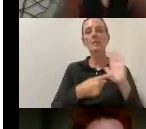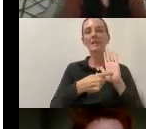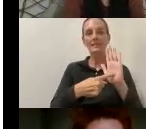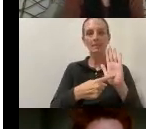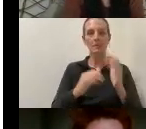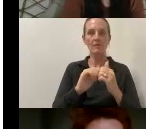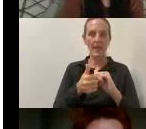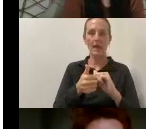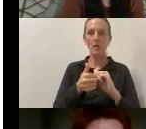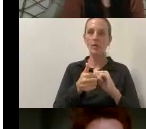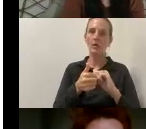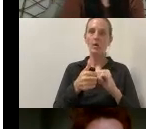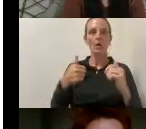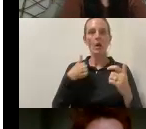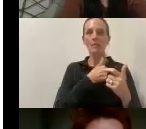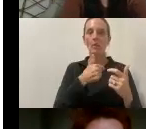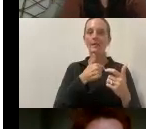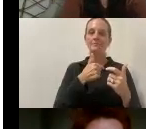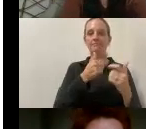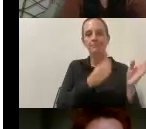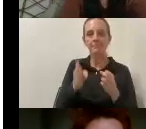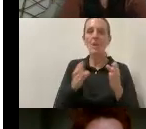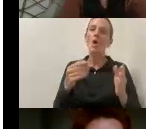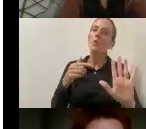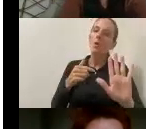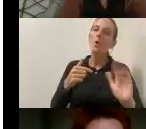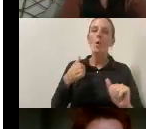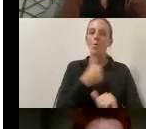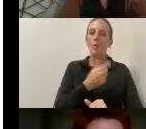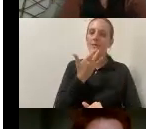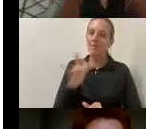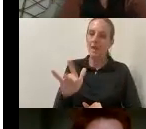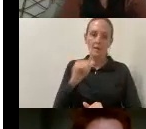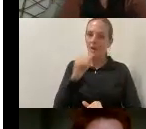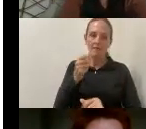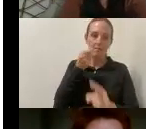We haven't been, we're very lucky, we haven't been hit too hard with anything very dramatic